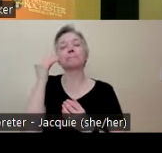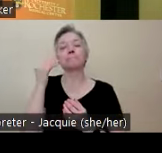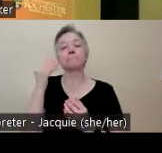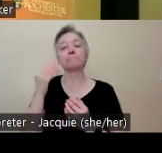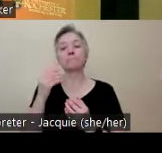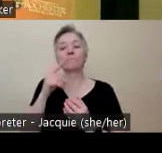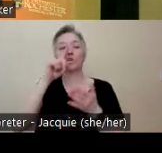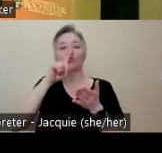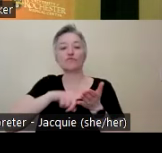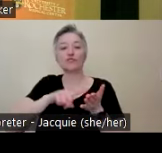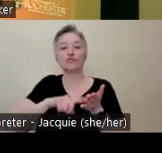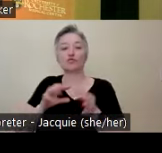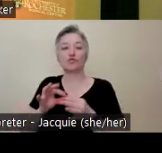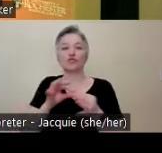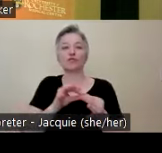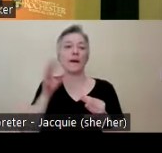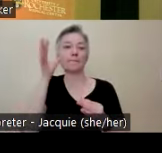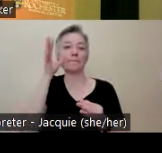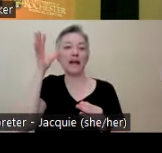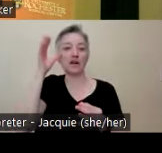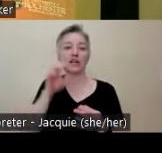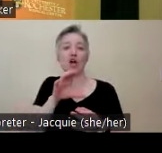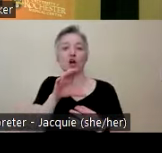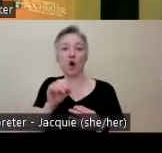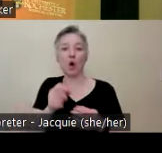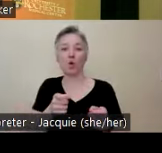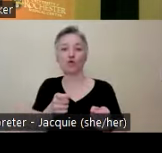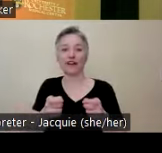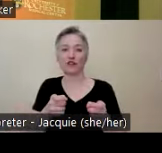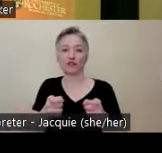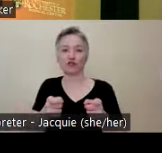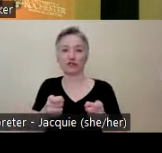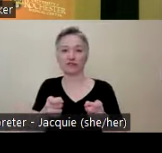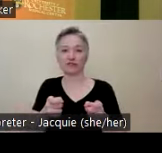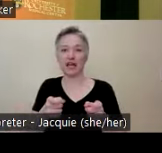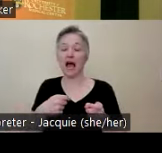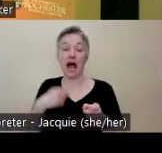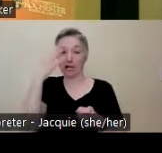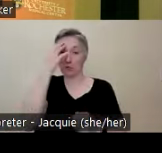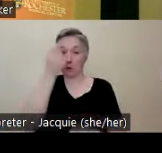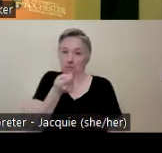on parent co-regulations yes um I know very little about it but I was curious if you do